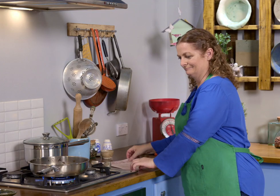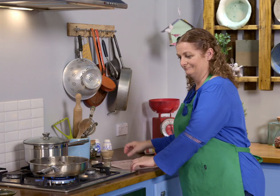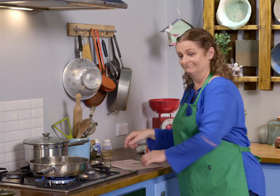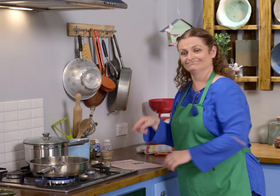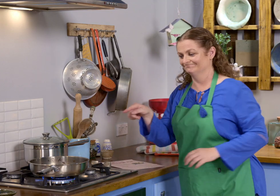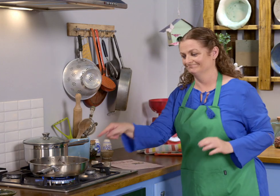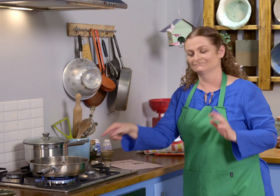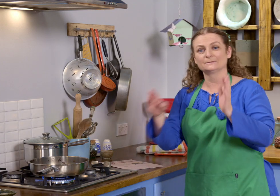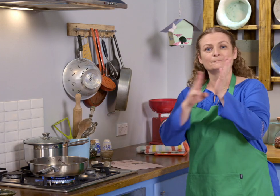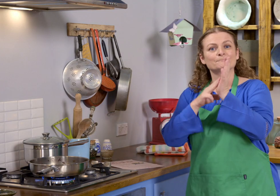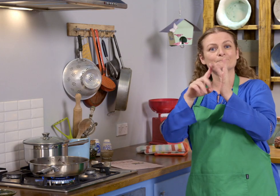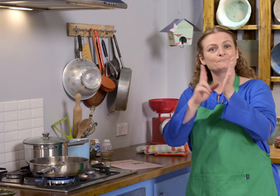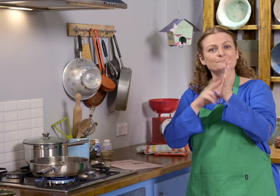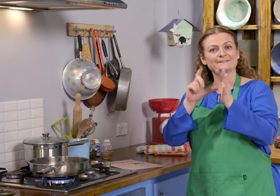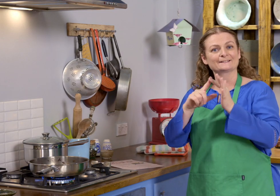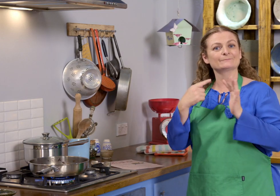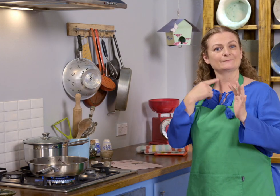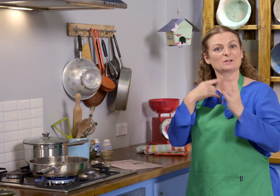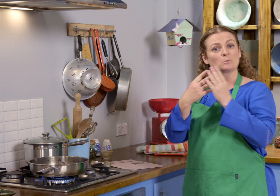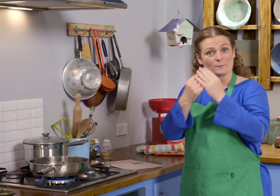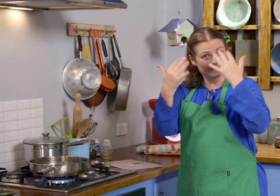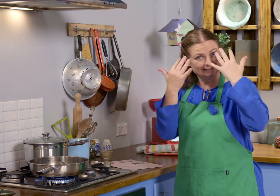I have the mince and the onion in this pan.